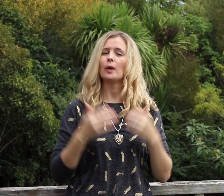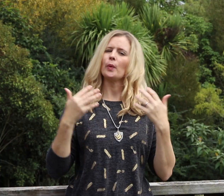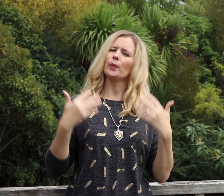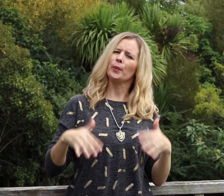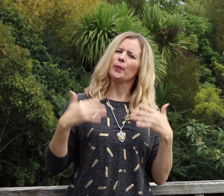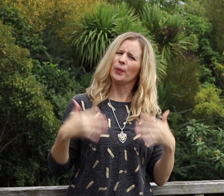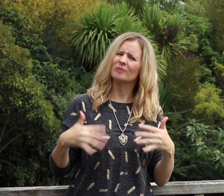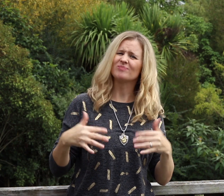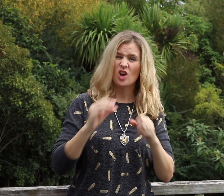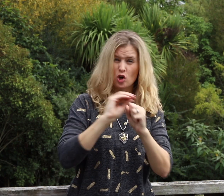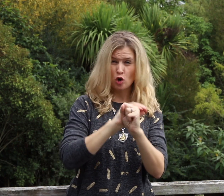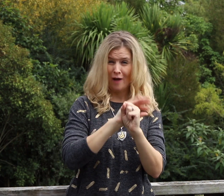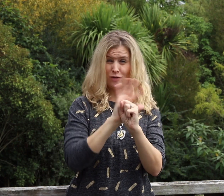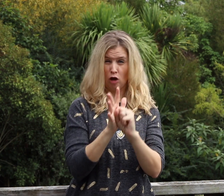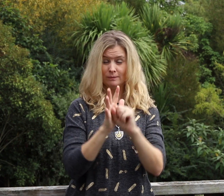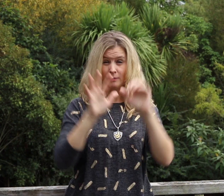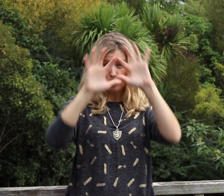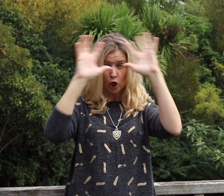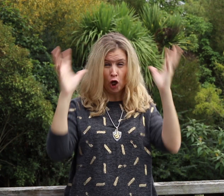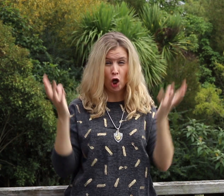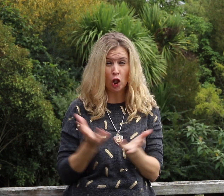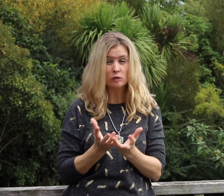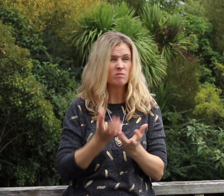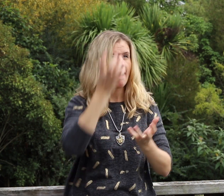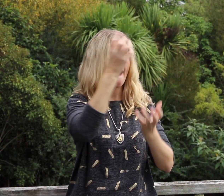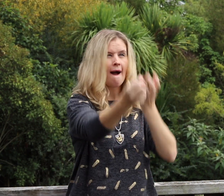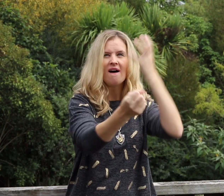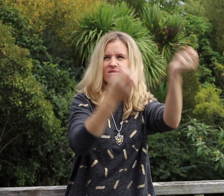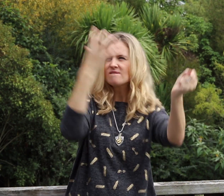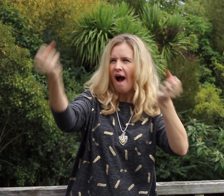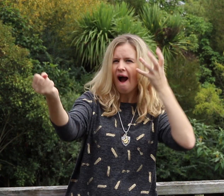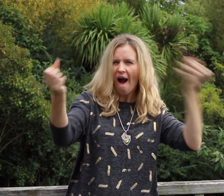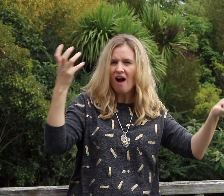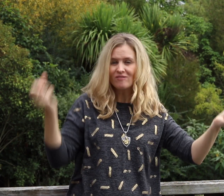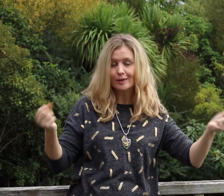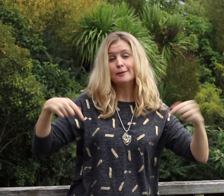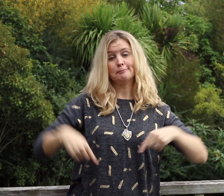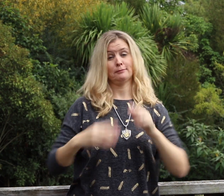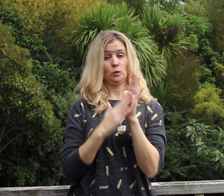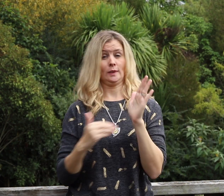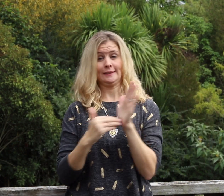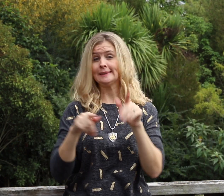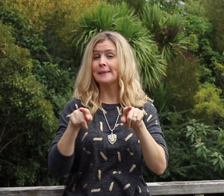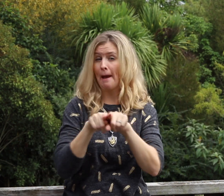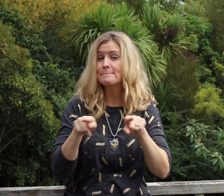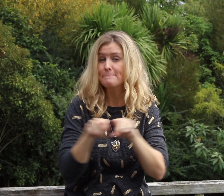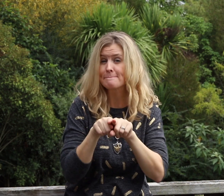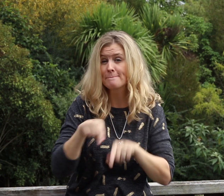Unbelievably, the coronavirus has affected the whole world